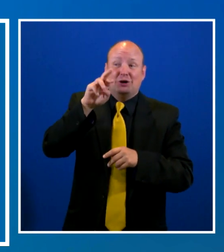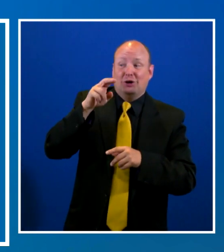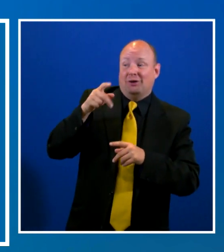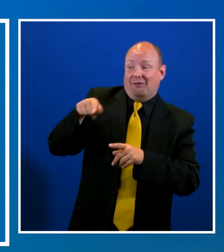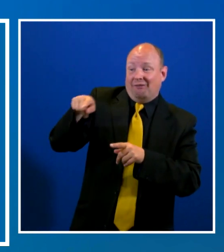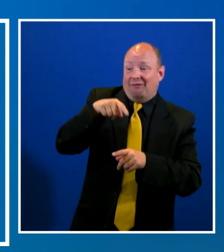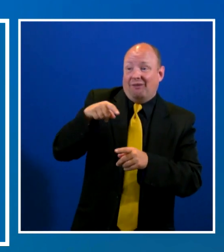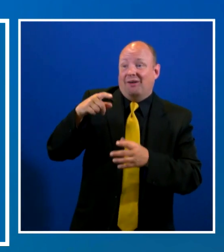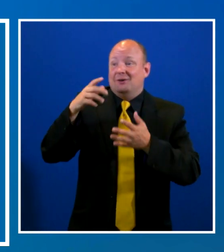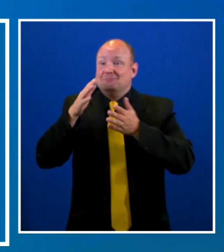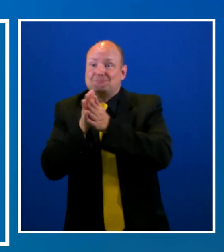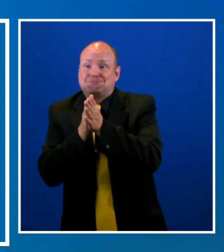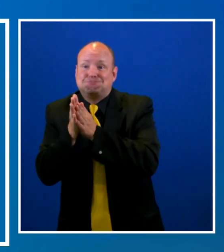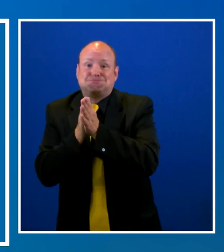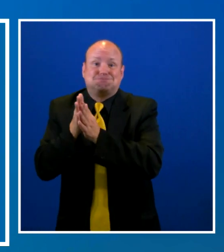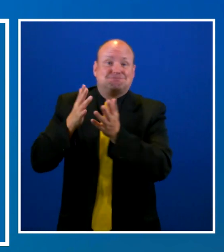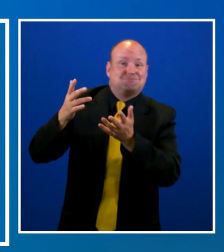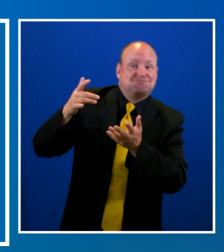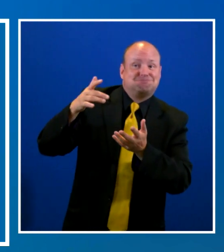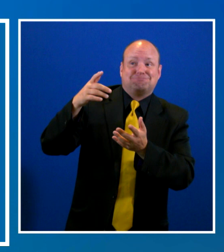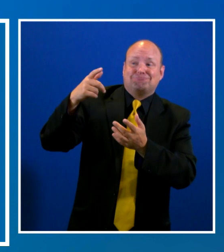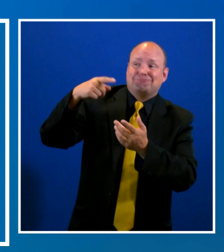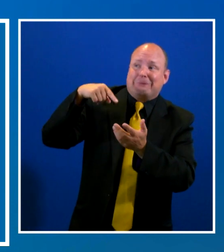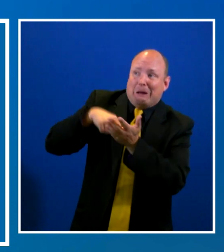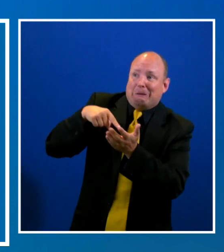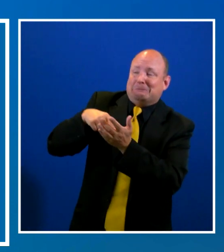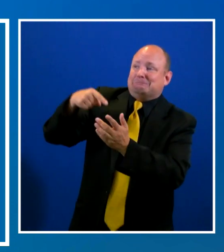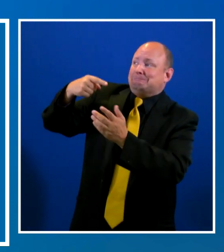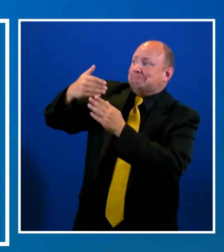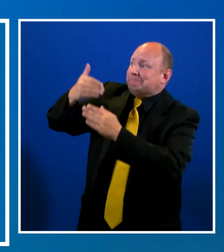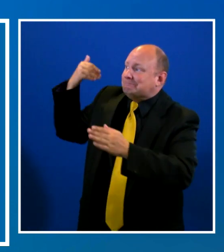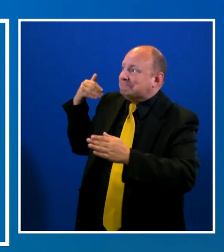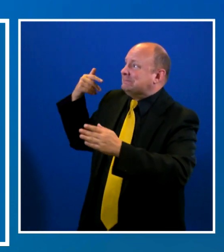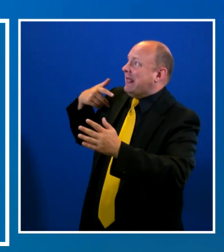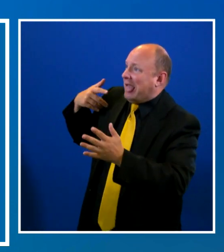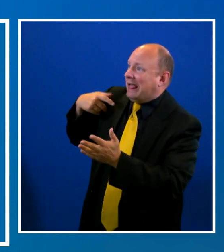payments, will open on Monday, August 23rd at noon.